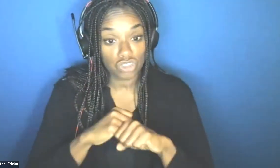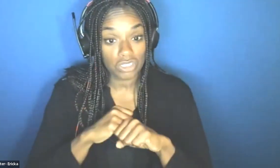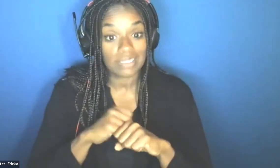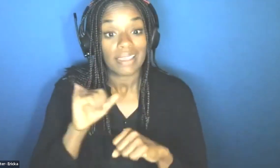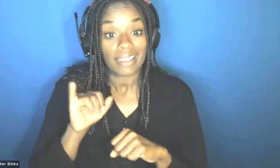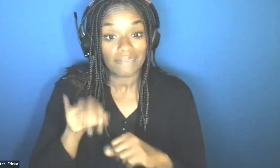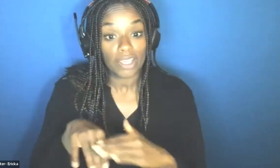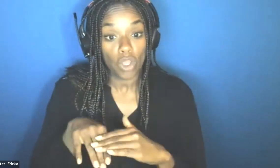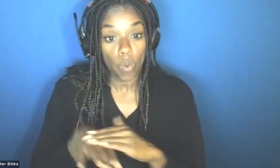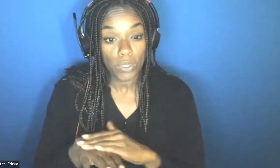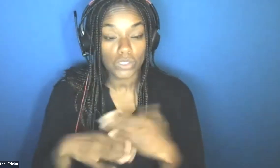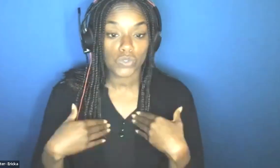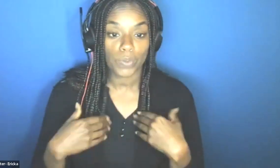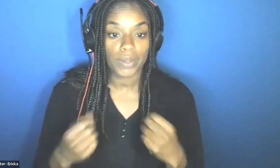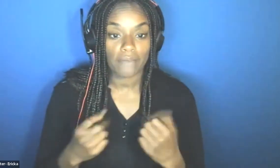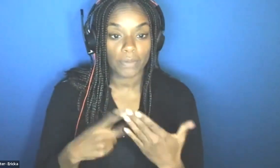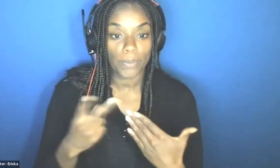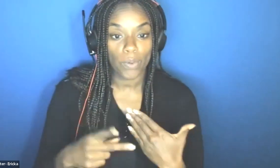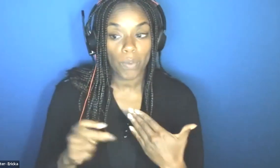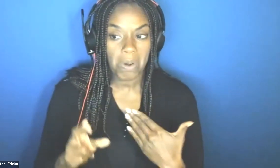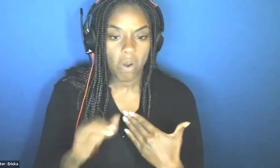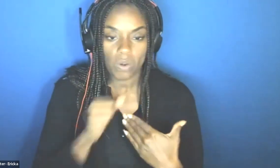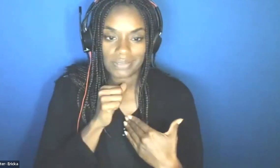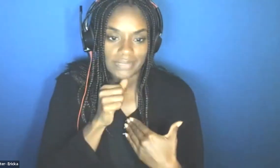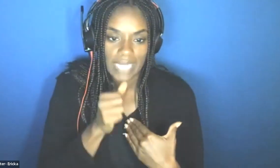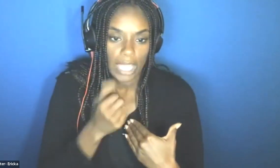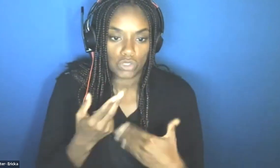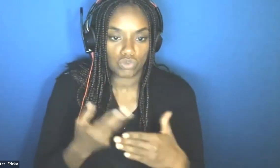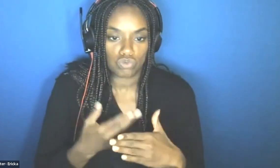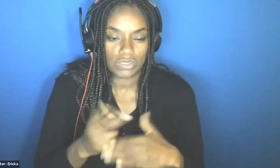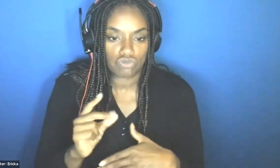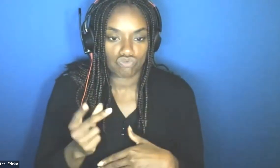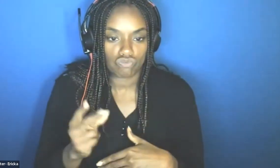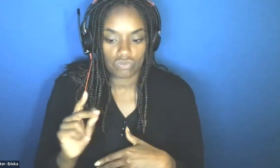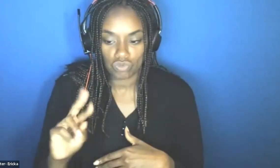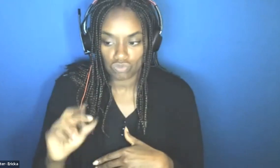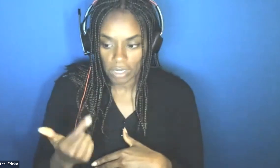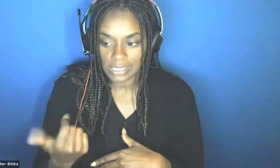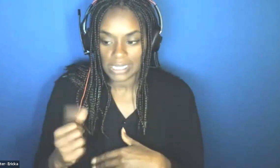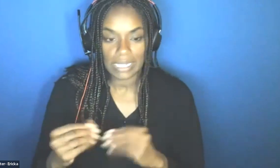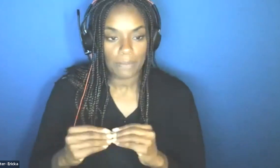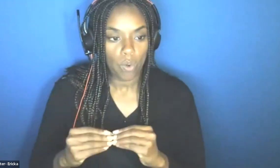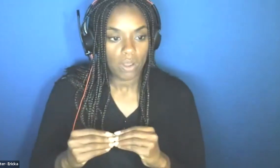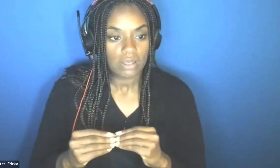Looking at the illegal use of drugs first -- or an individual who is using drugs illegally is not considered to have a disability, and an employer could take an employment action based on that illegal drug use.